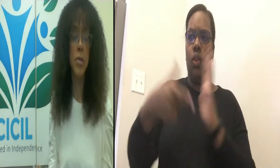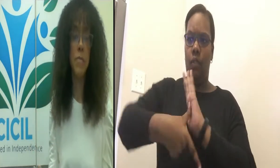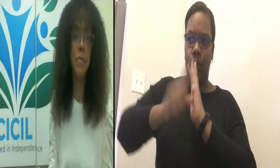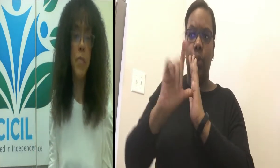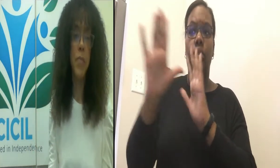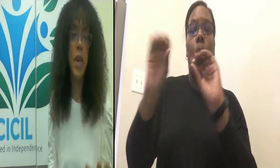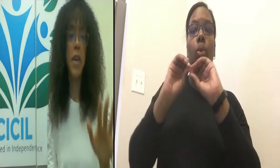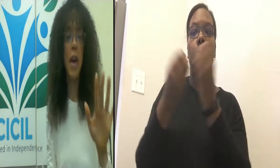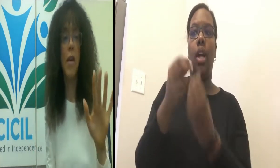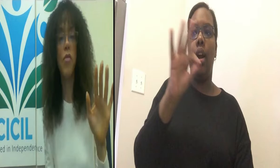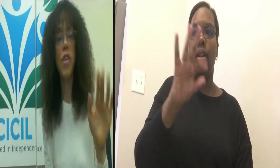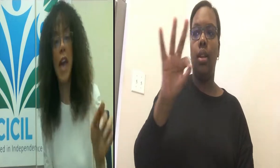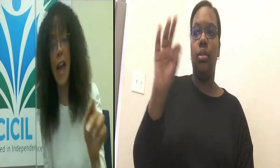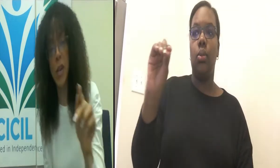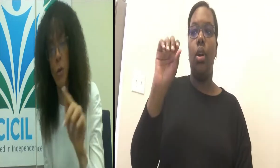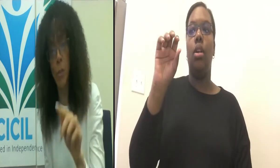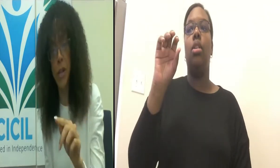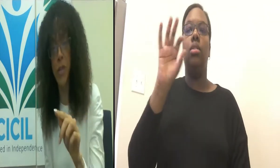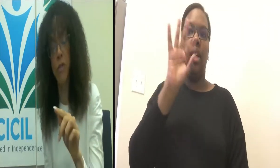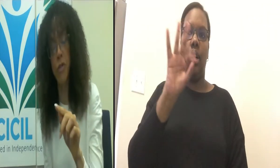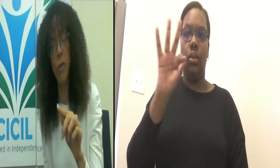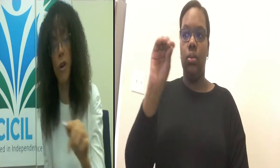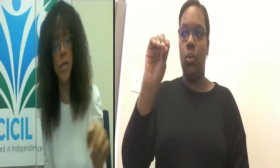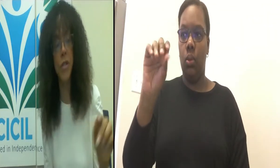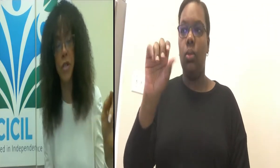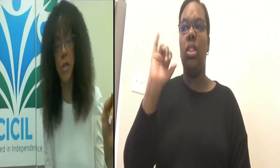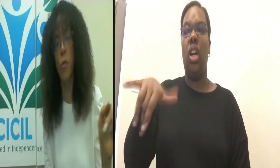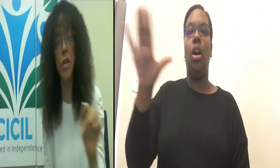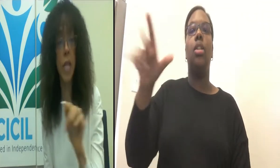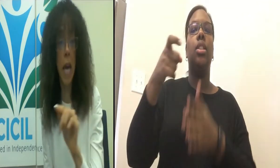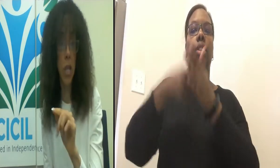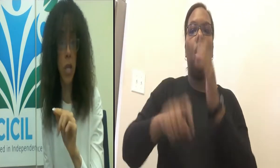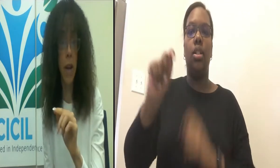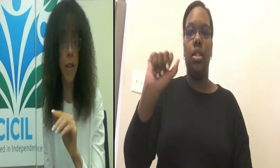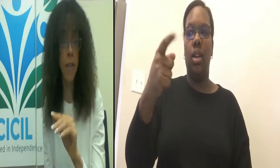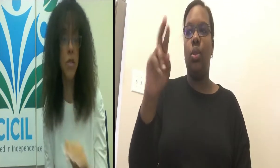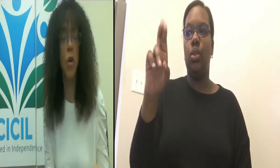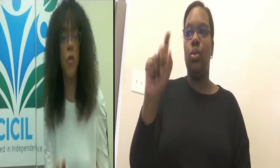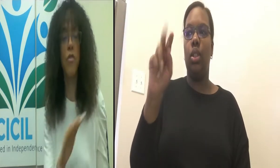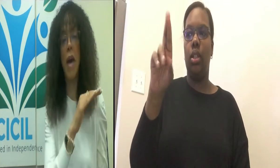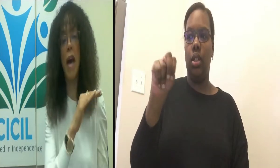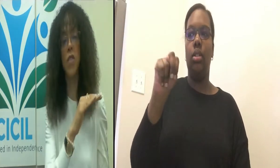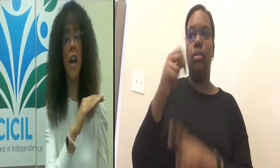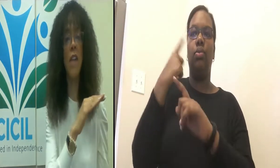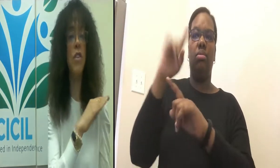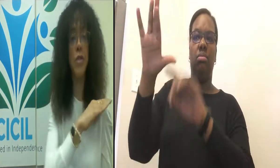with an organization is the information that's on the first page. The annual